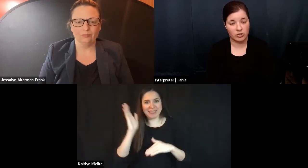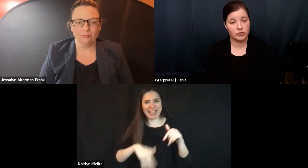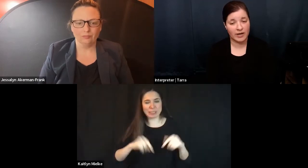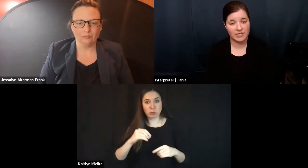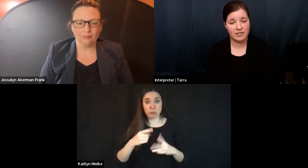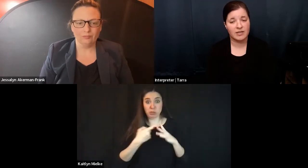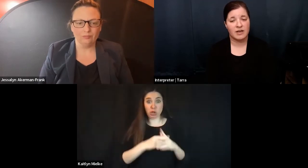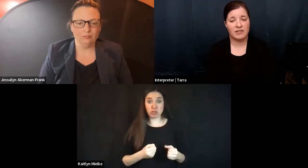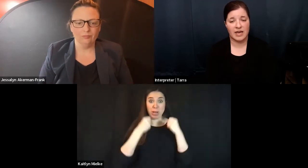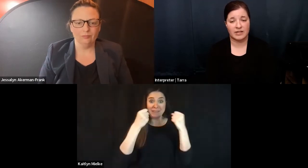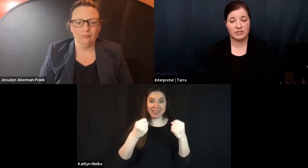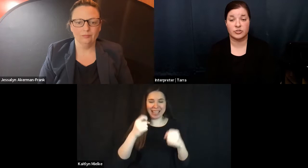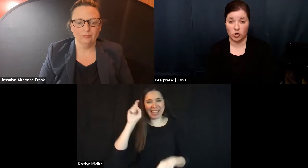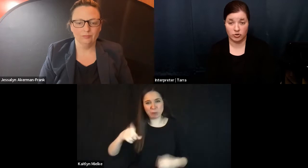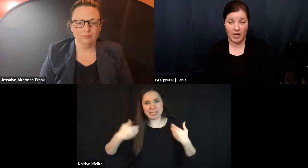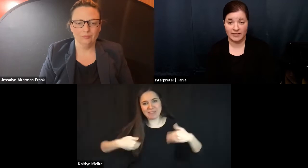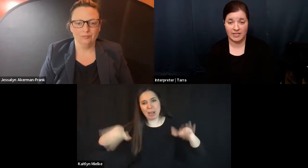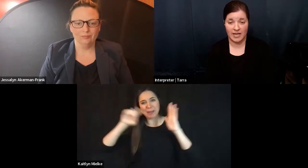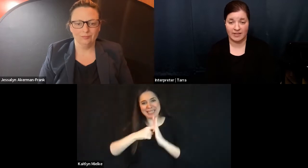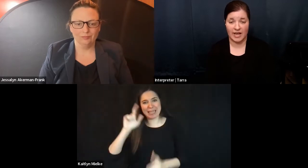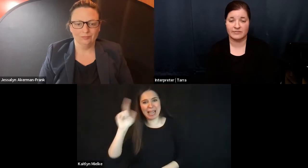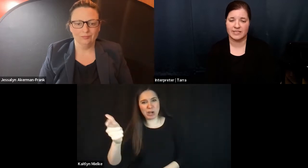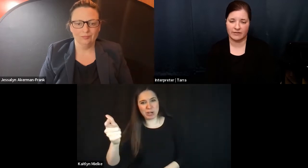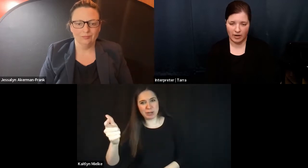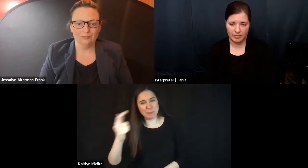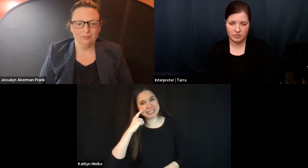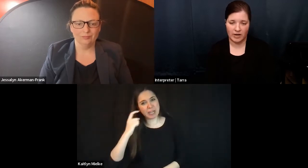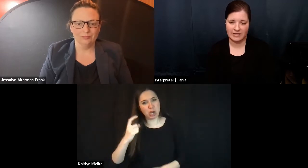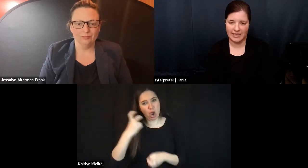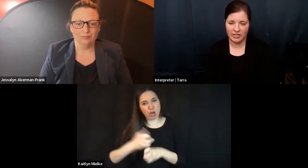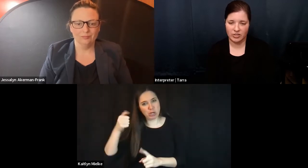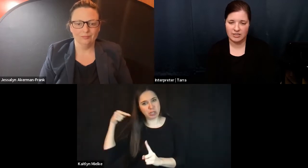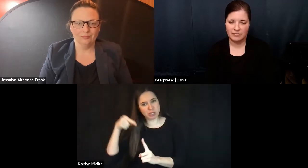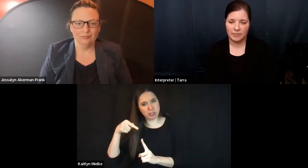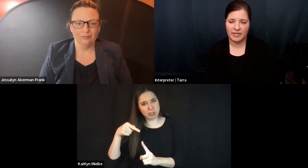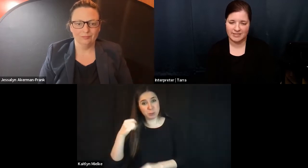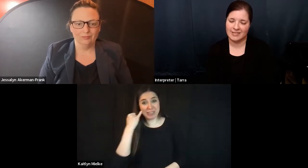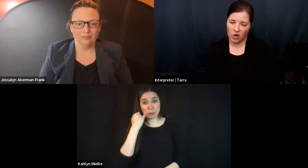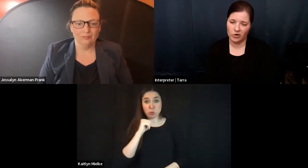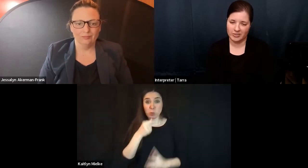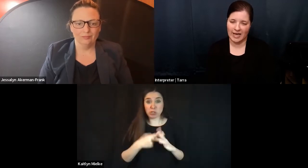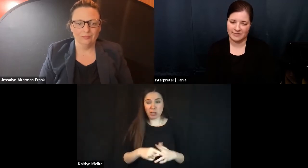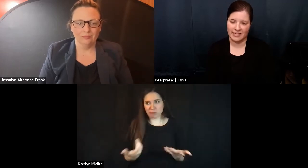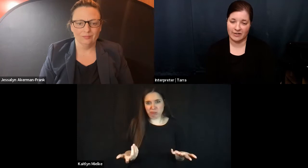I don't want to cause an accident or drive over an animal or a kid.